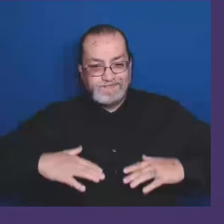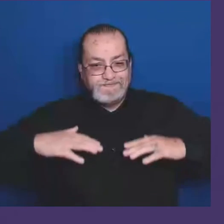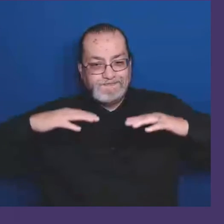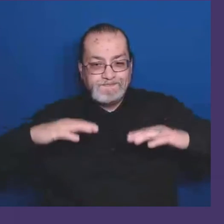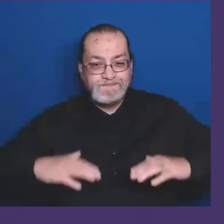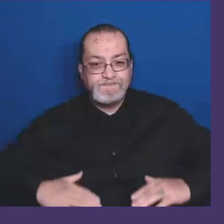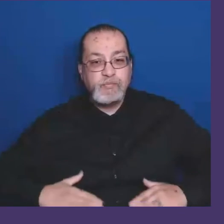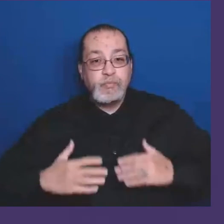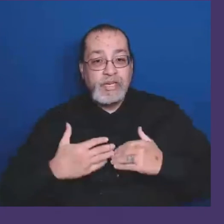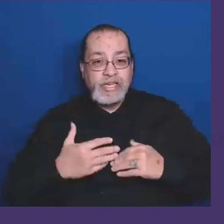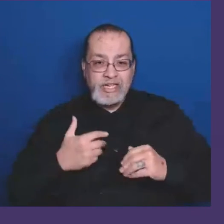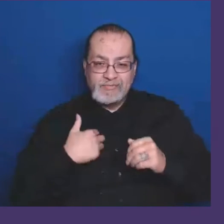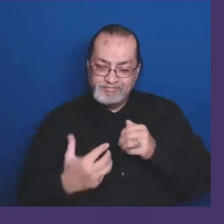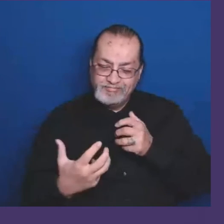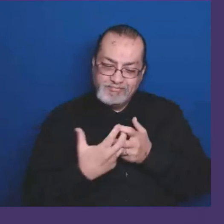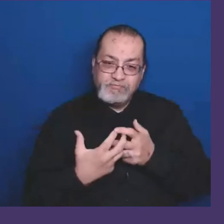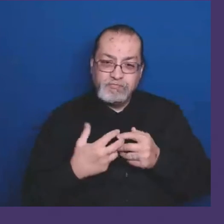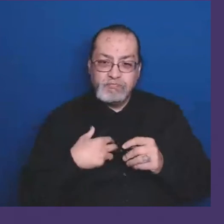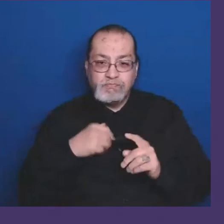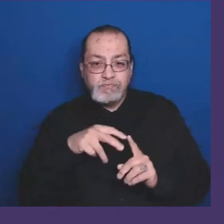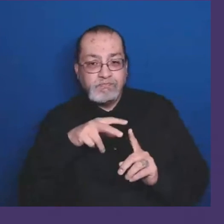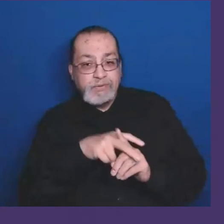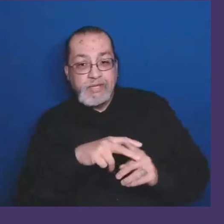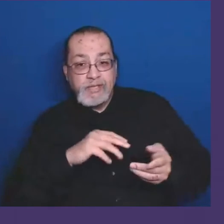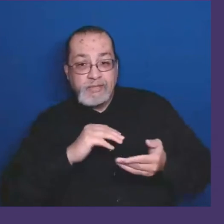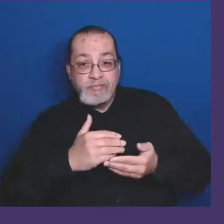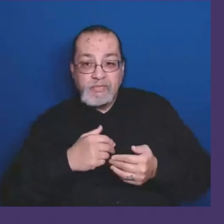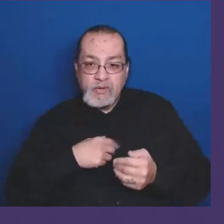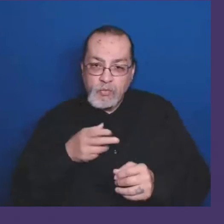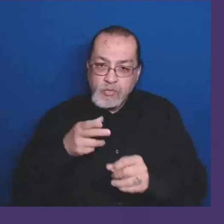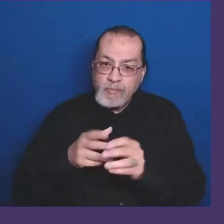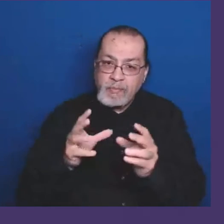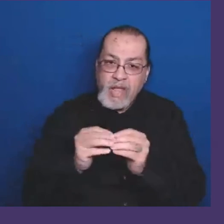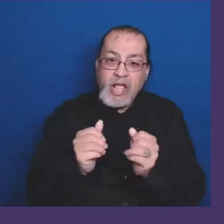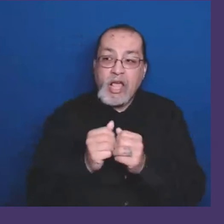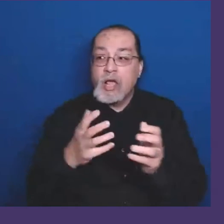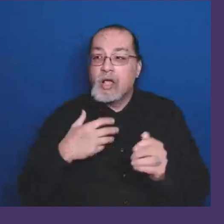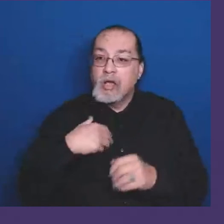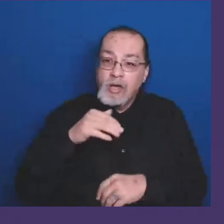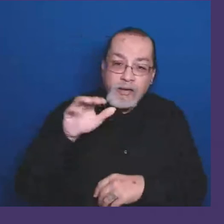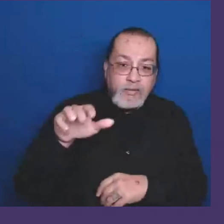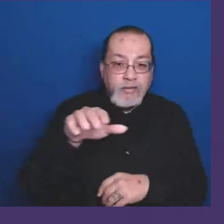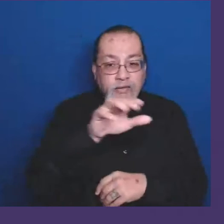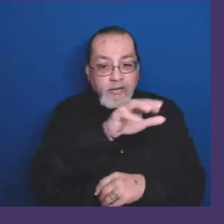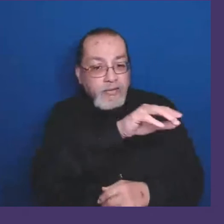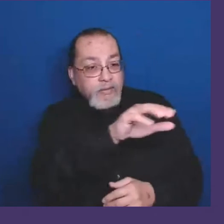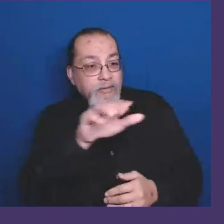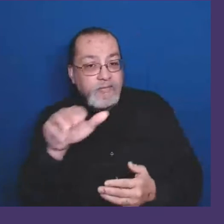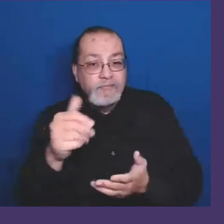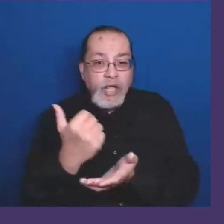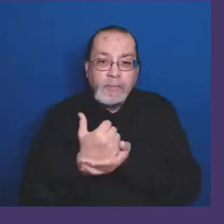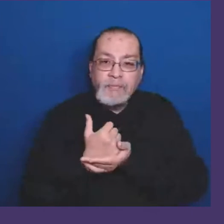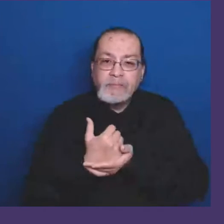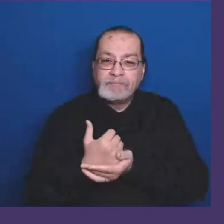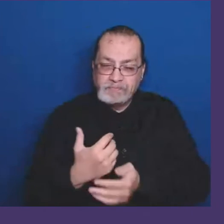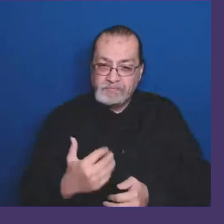Our aim is to design spaces that create positive experiences for all bodies and minds. We do this by keeping in mind